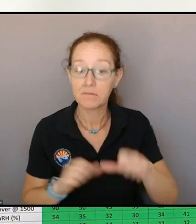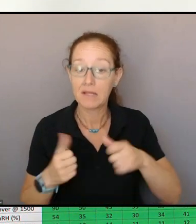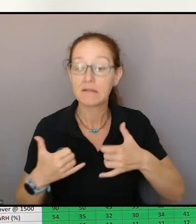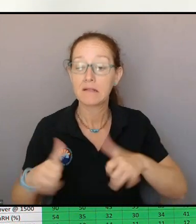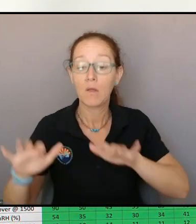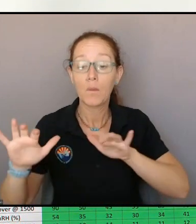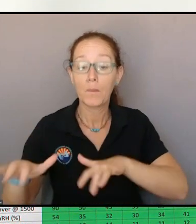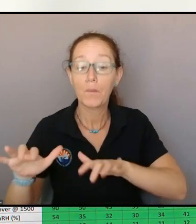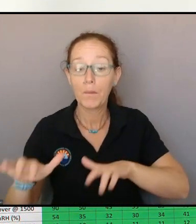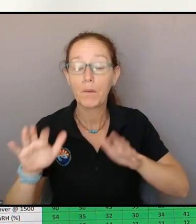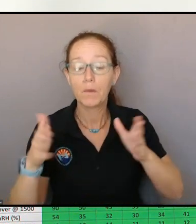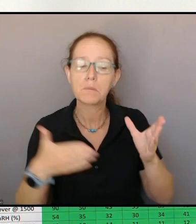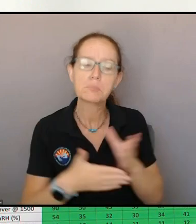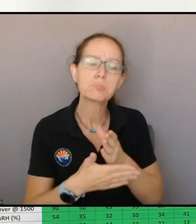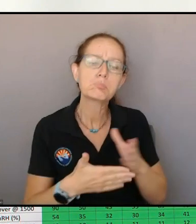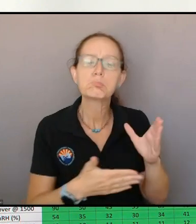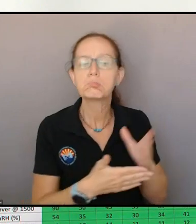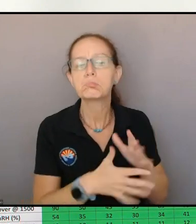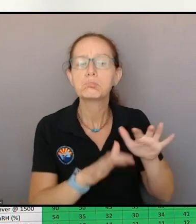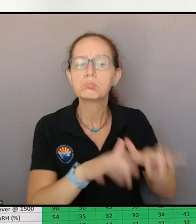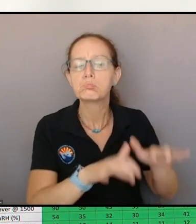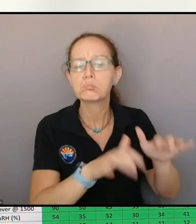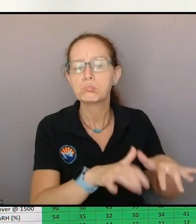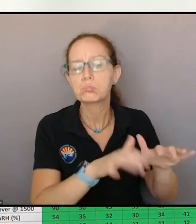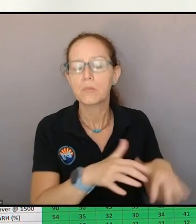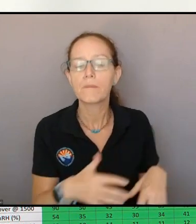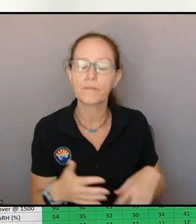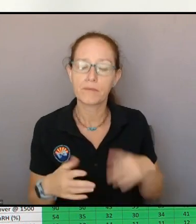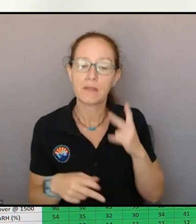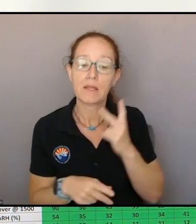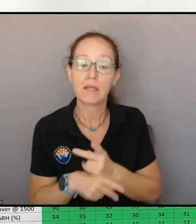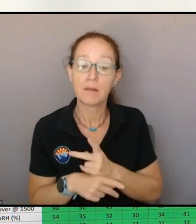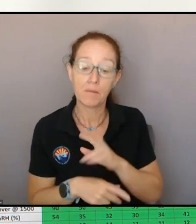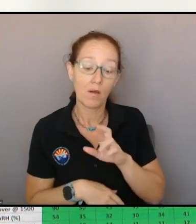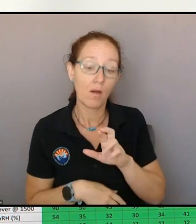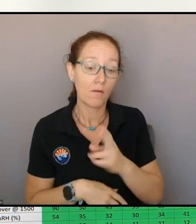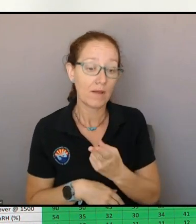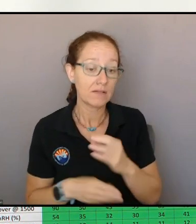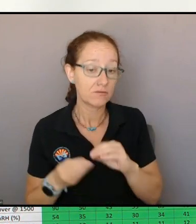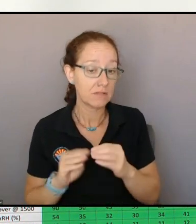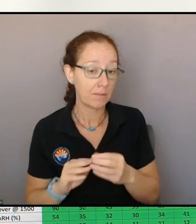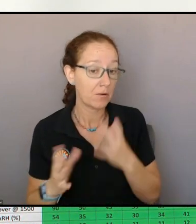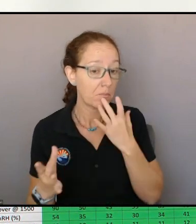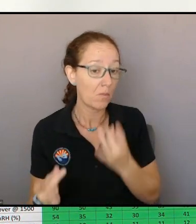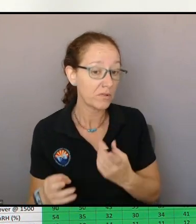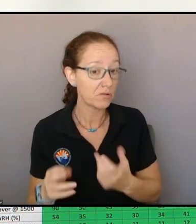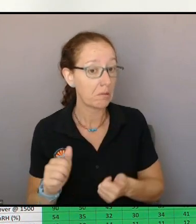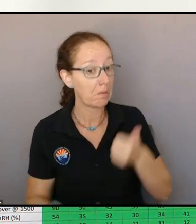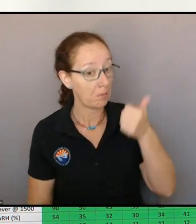will that allow to keep the RHs fairly high which is good